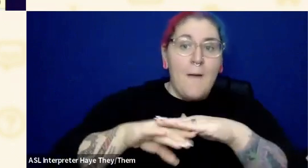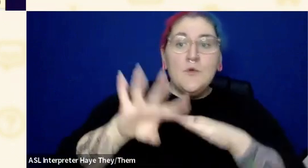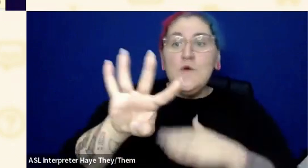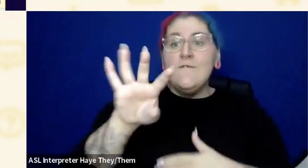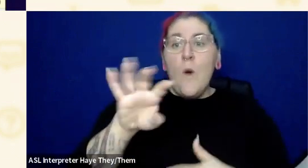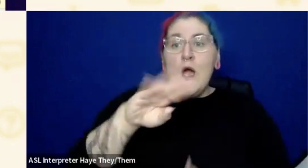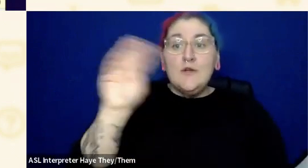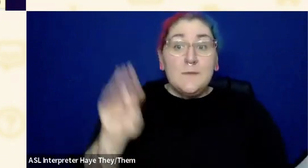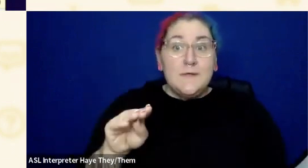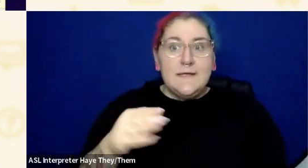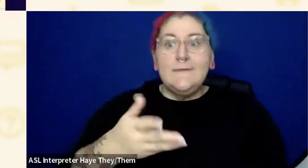Let's do that.